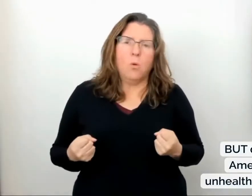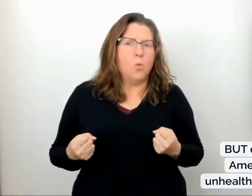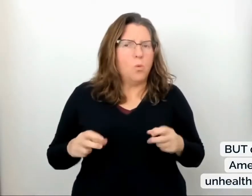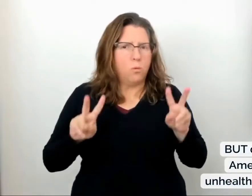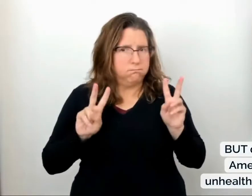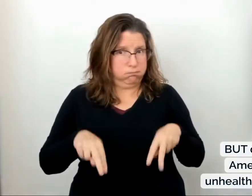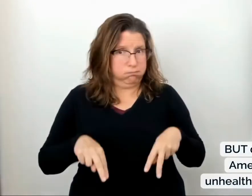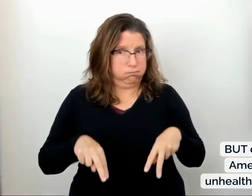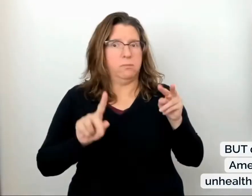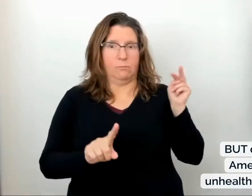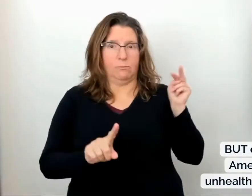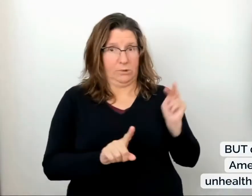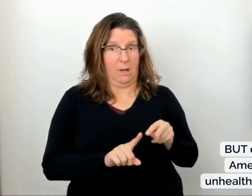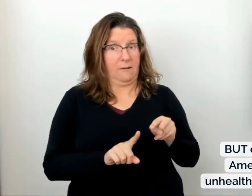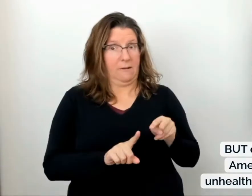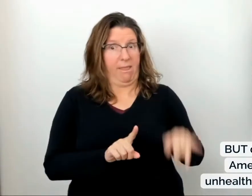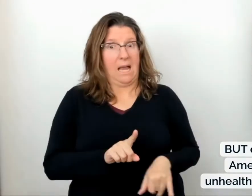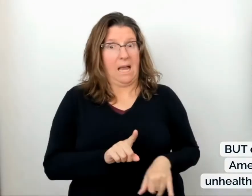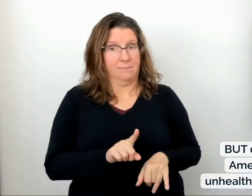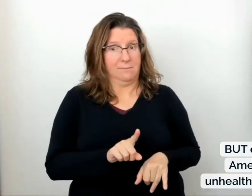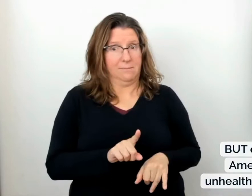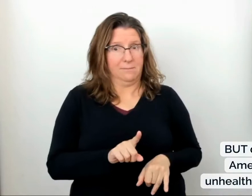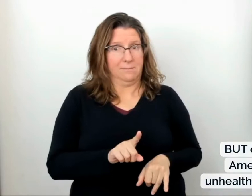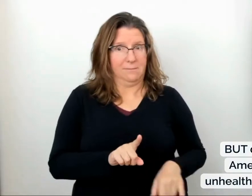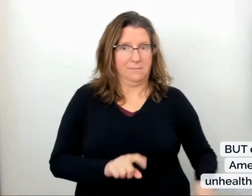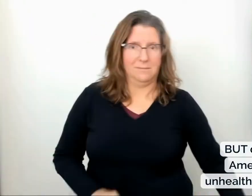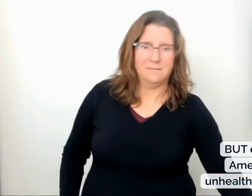Another example of the deficit perspective.